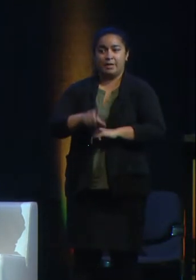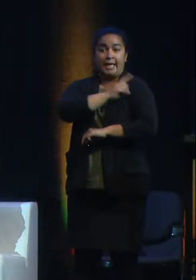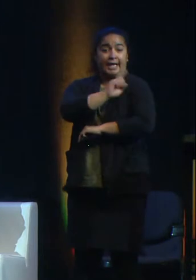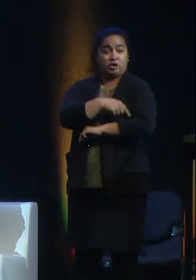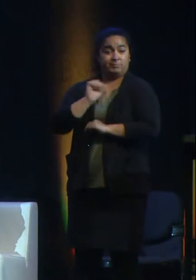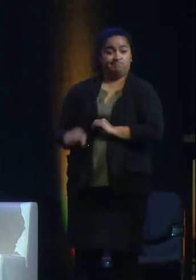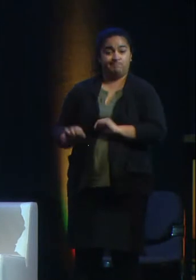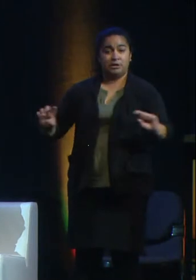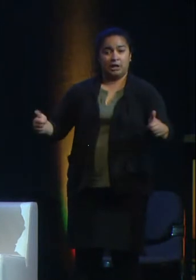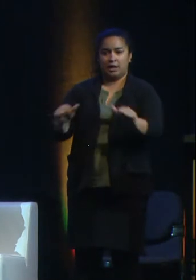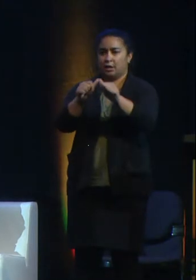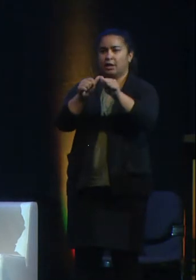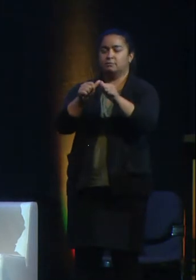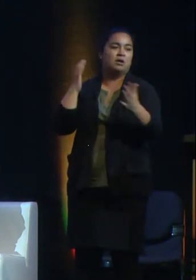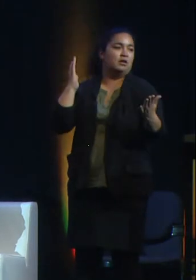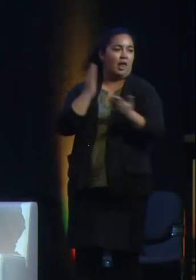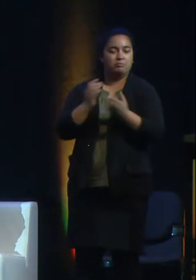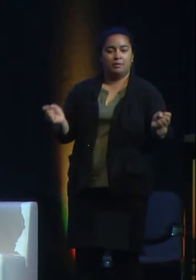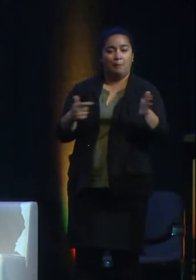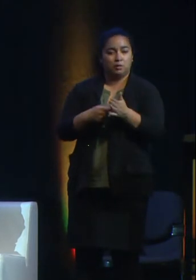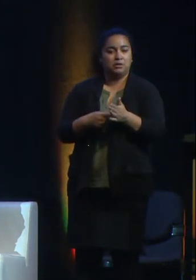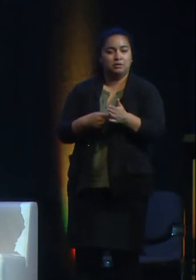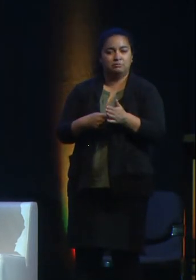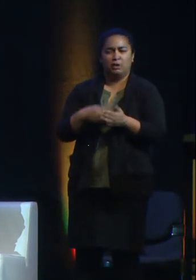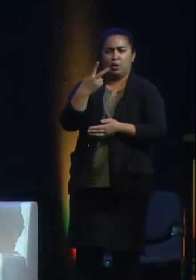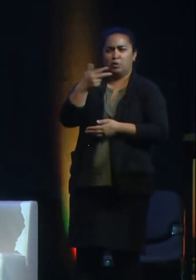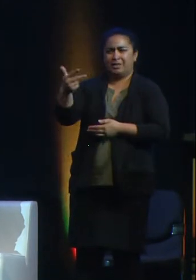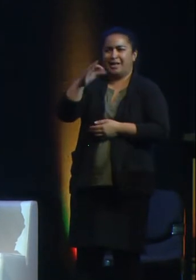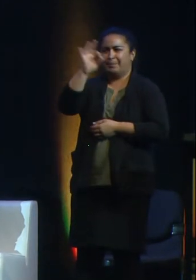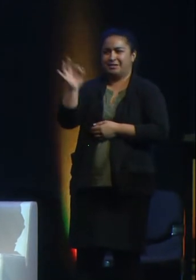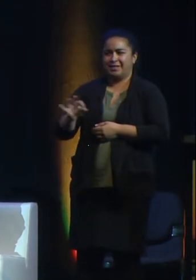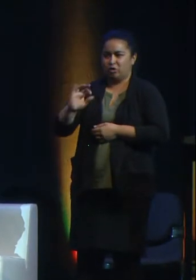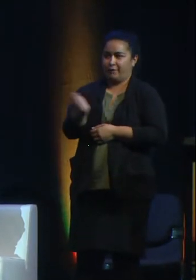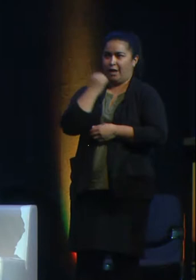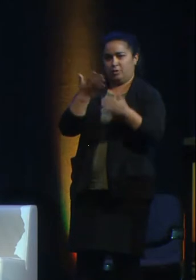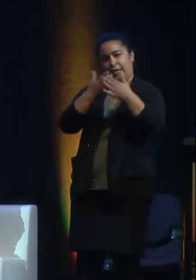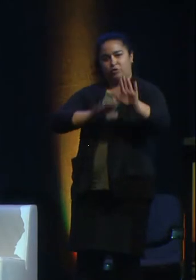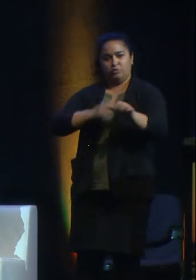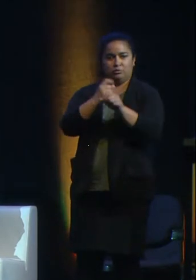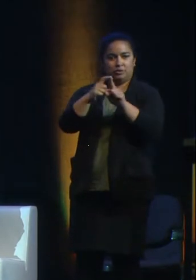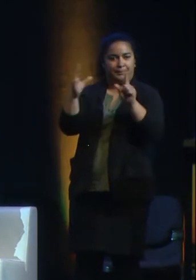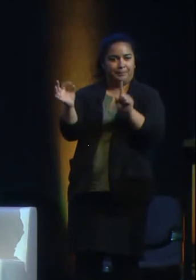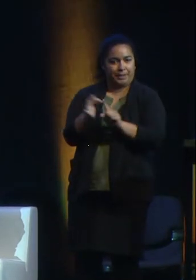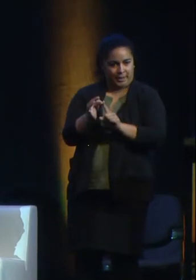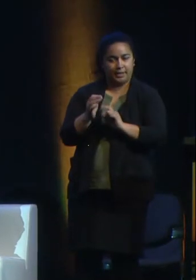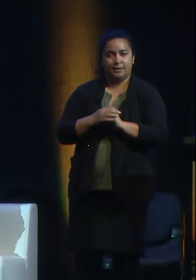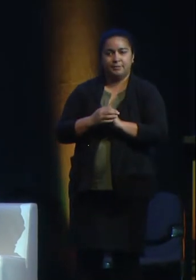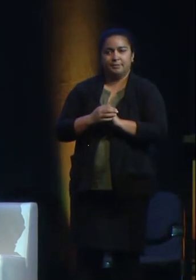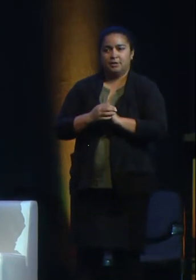is incredibly important, it generates 28% of our GDP. Overwhelmingly people wanted to